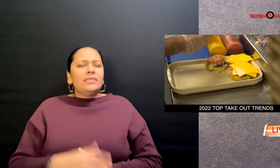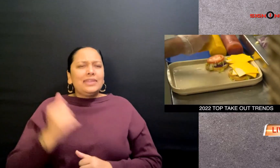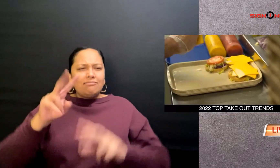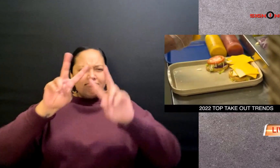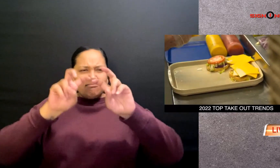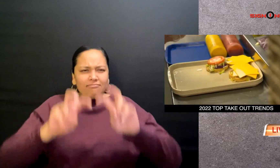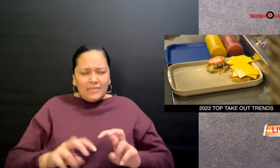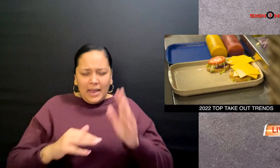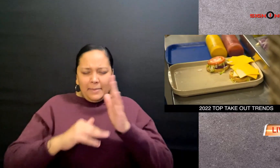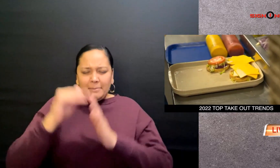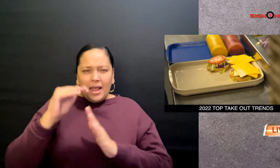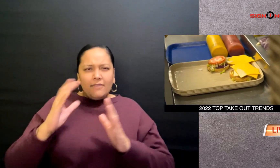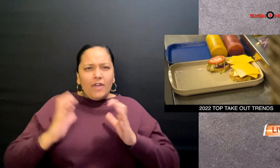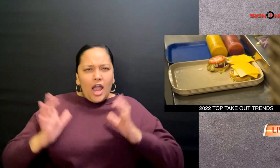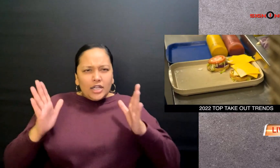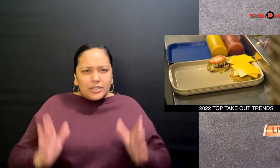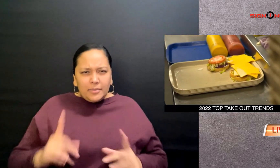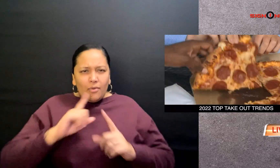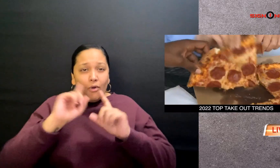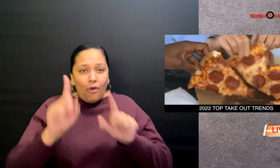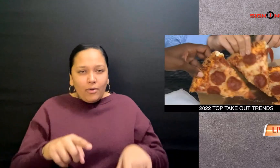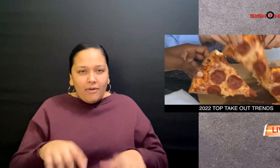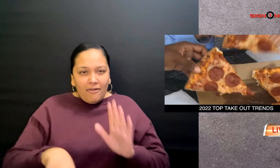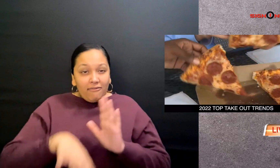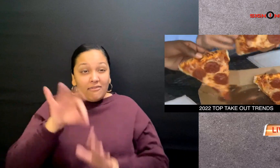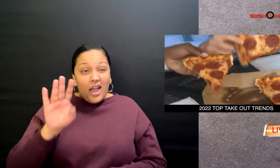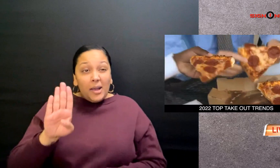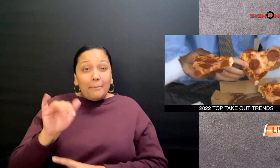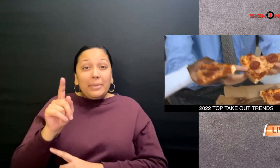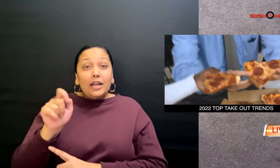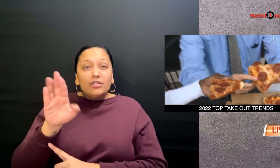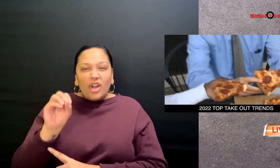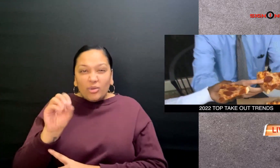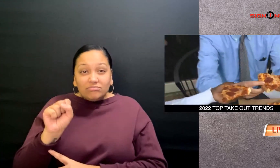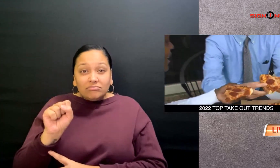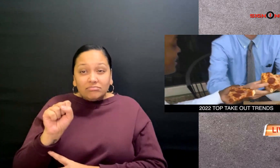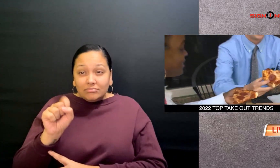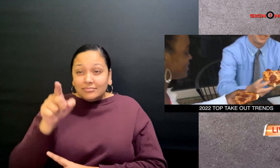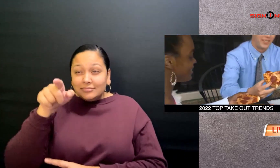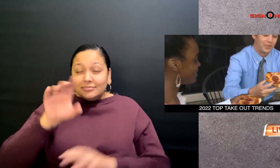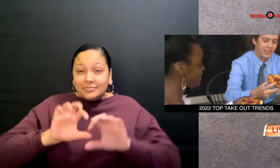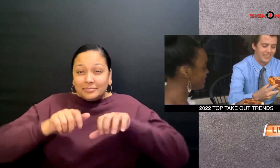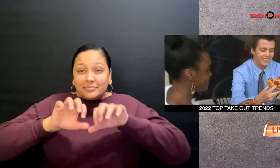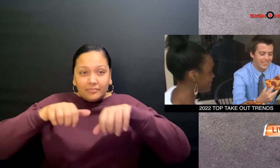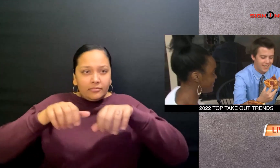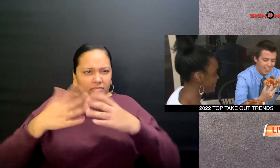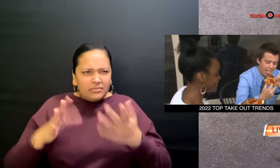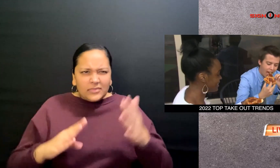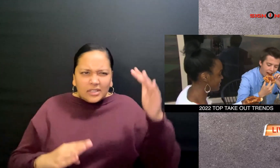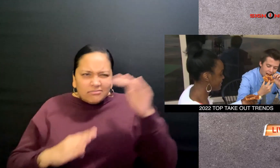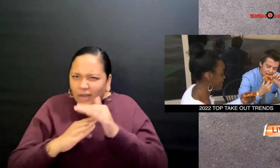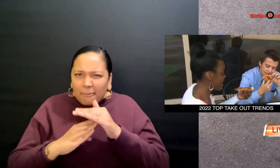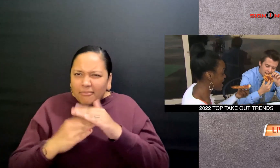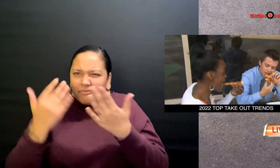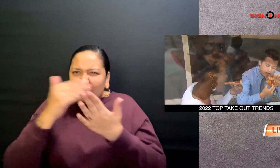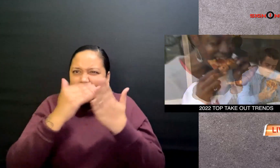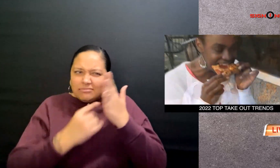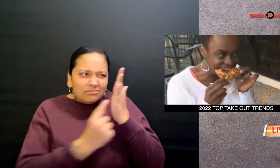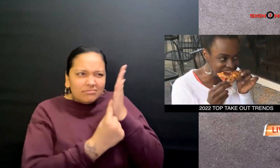they analyzed millions of customer orders and found burritos topped the list for 2022